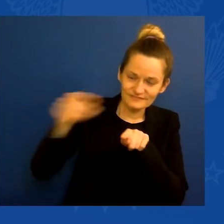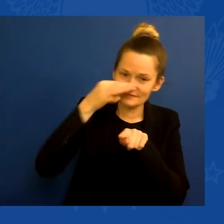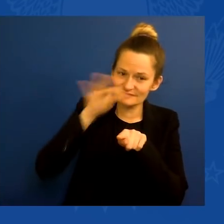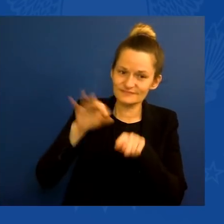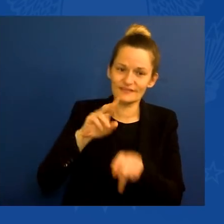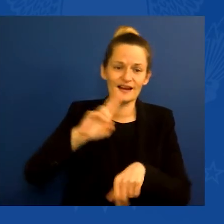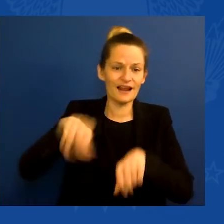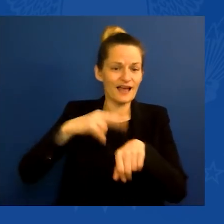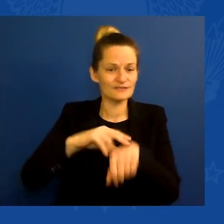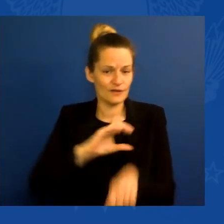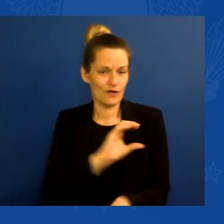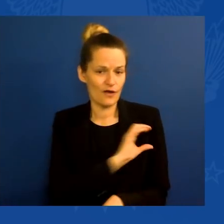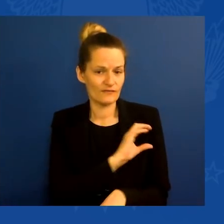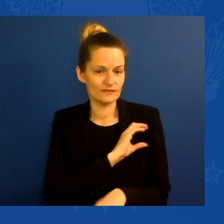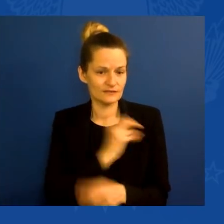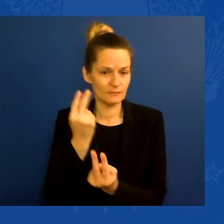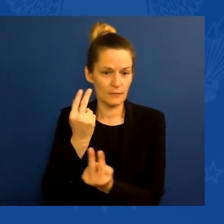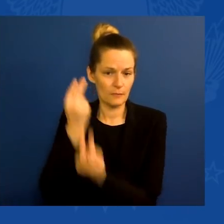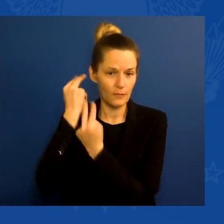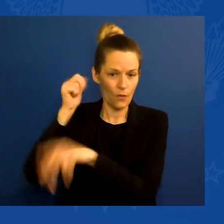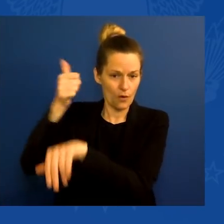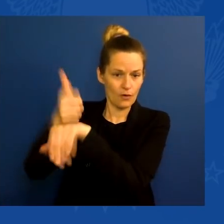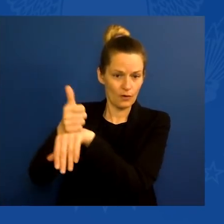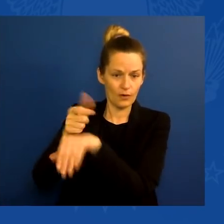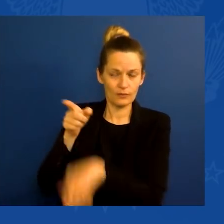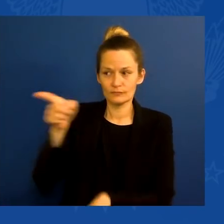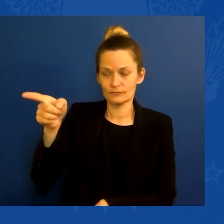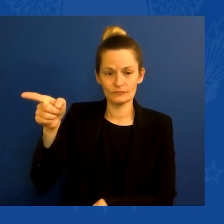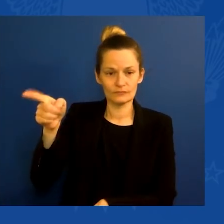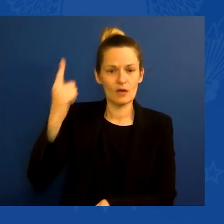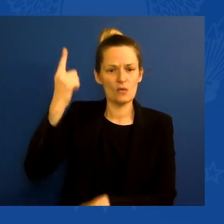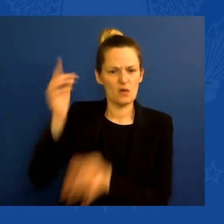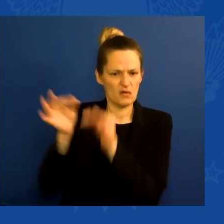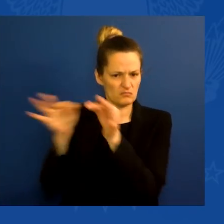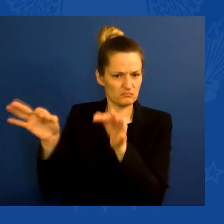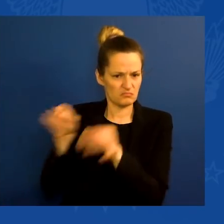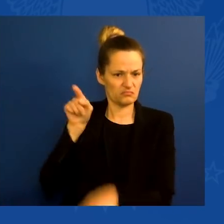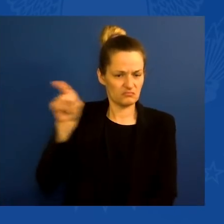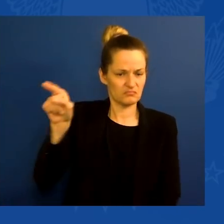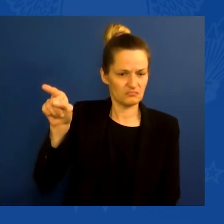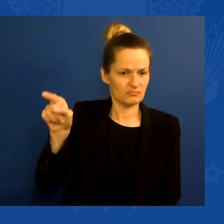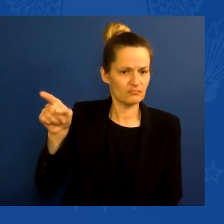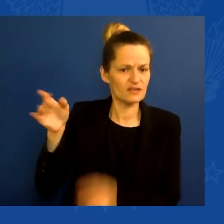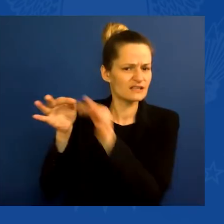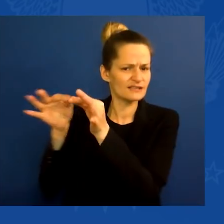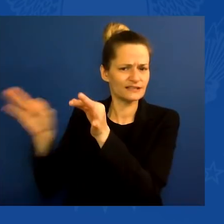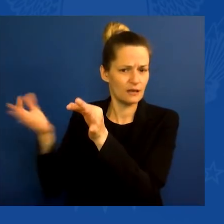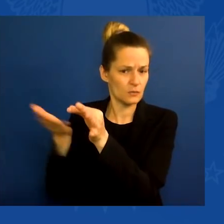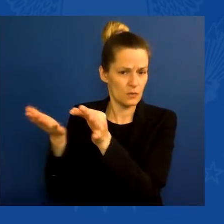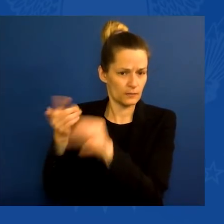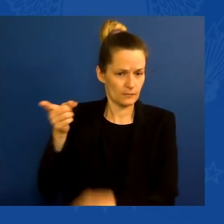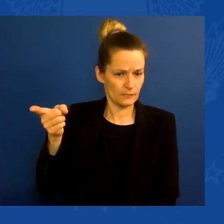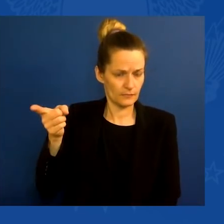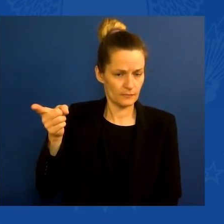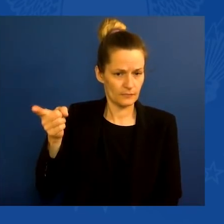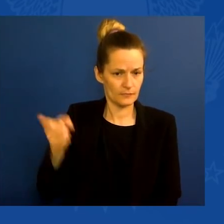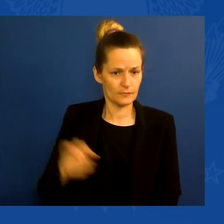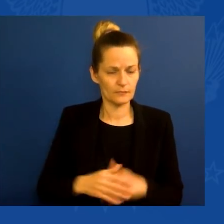And the quote goes, "It is not how these officers died that made them heroes, it is how they lived."